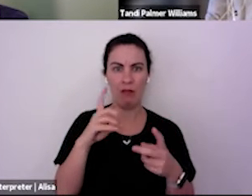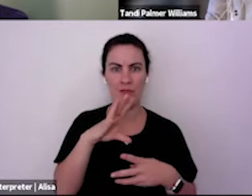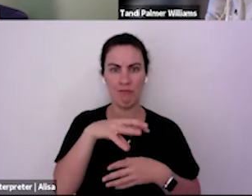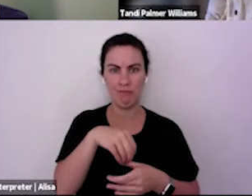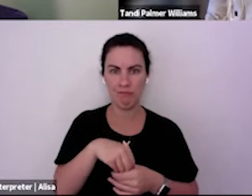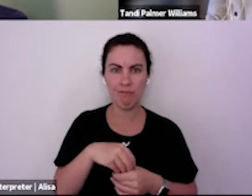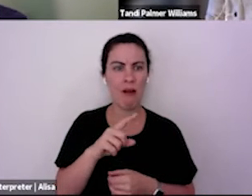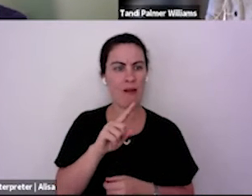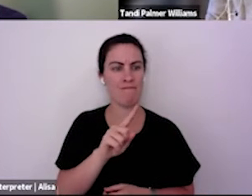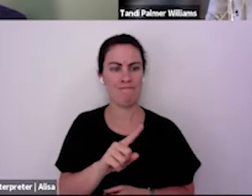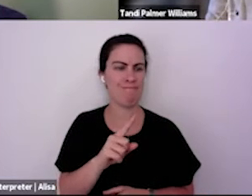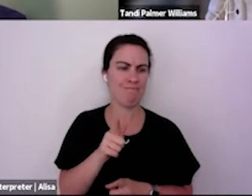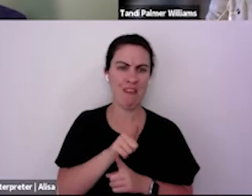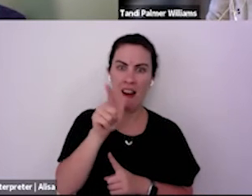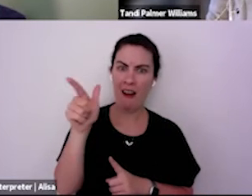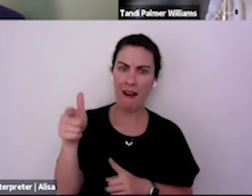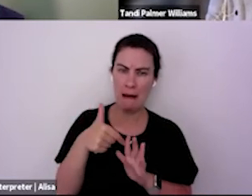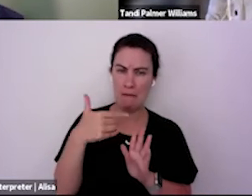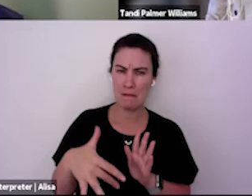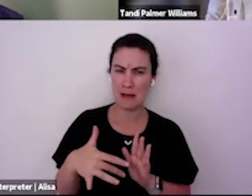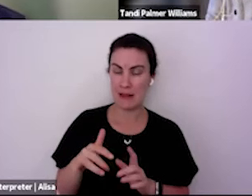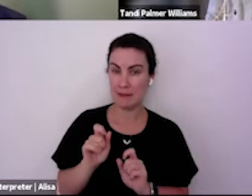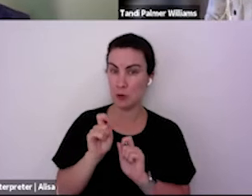are too expensive to attend in person.